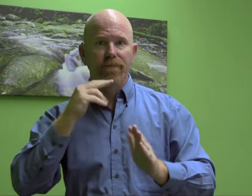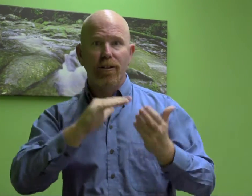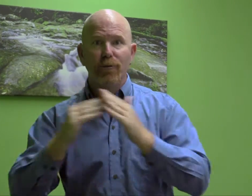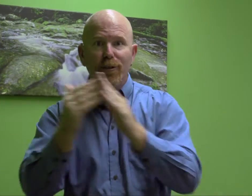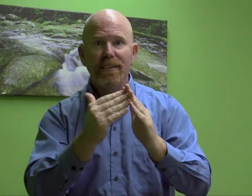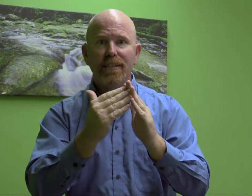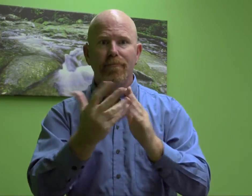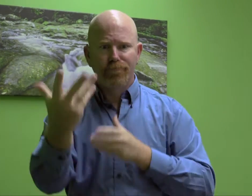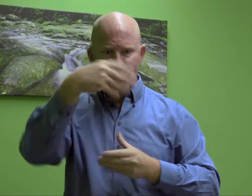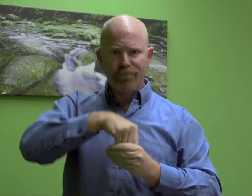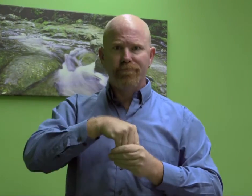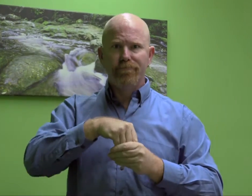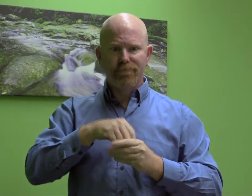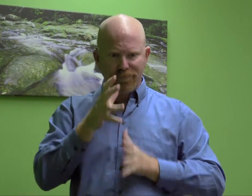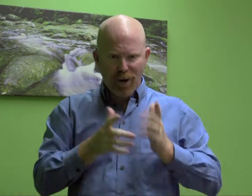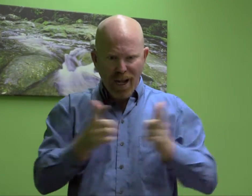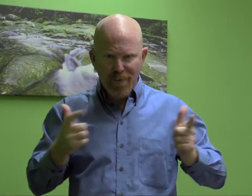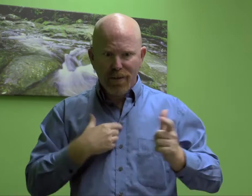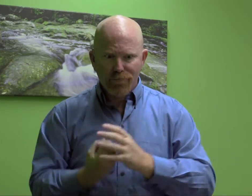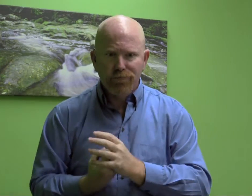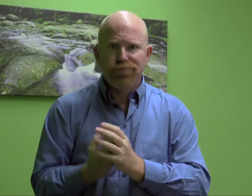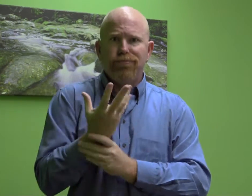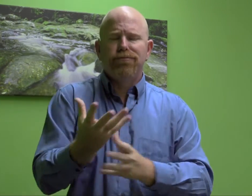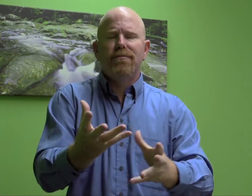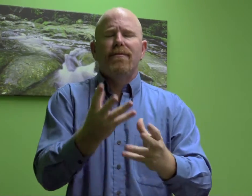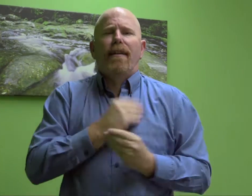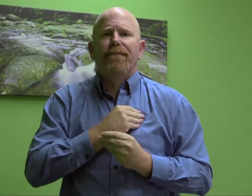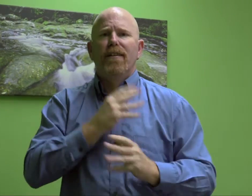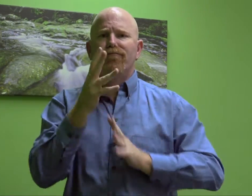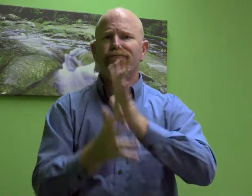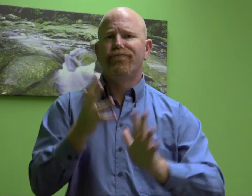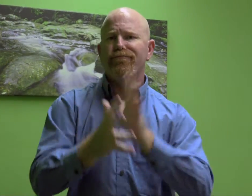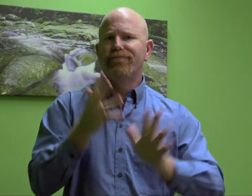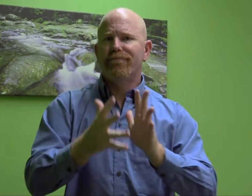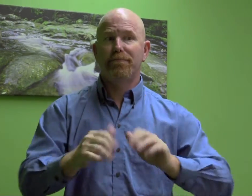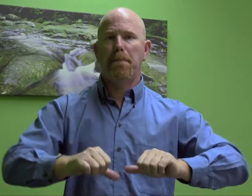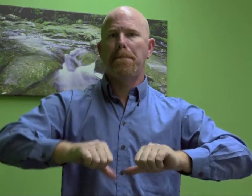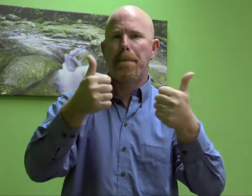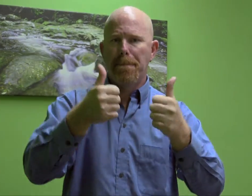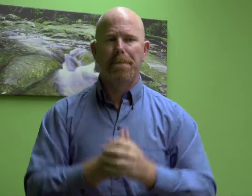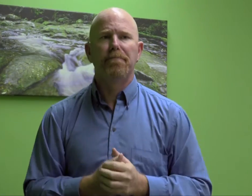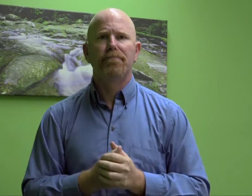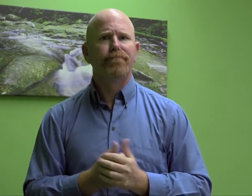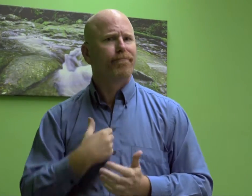I learnt sign language and was absorbed into the deaf culture and thought it was fantastic.